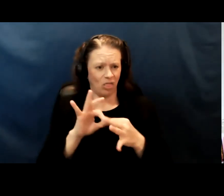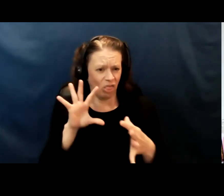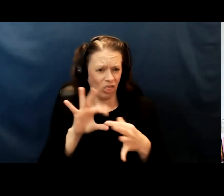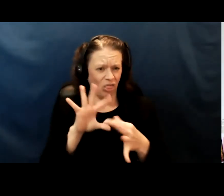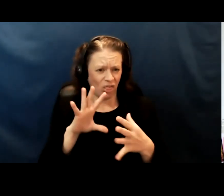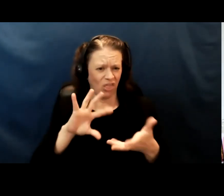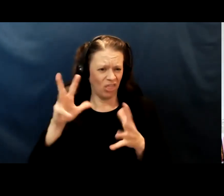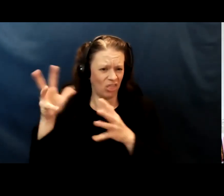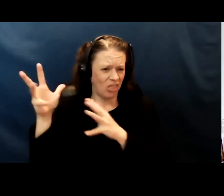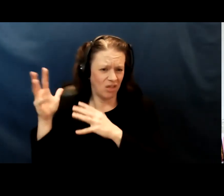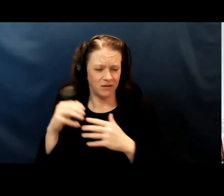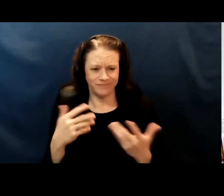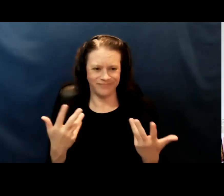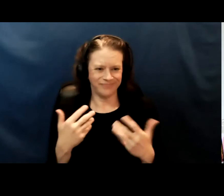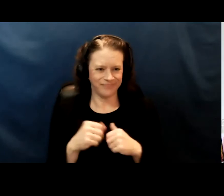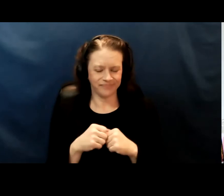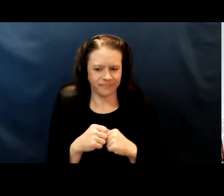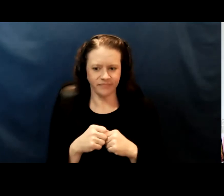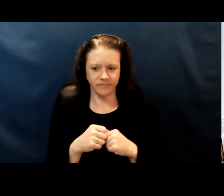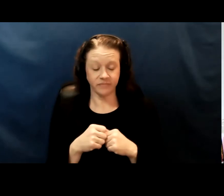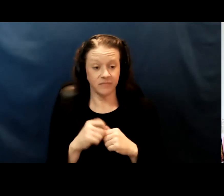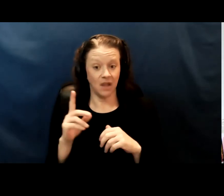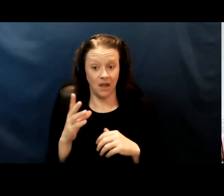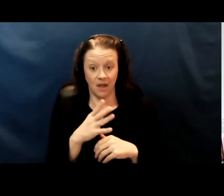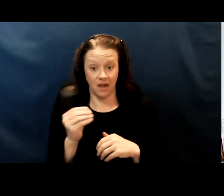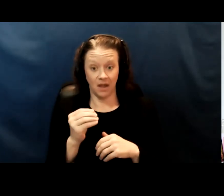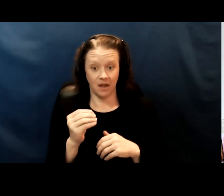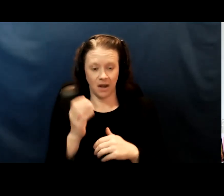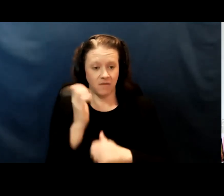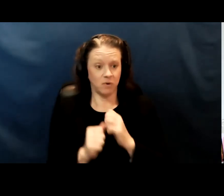in and out. And meanwhile everyone was scrambling to move